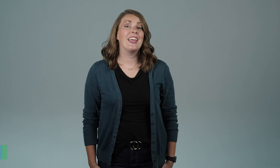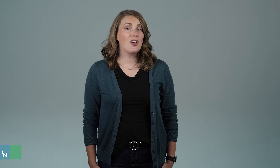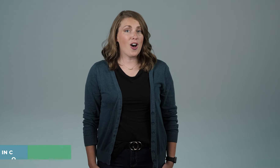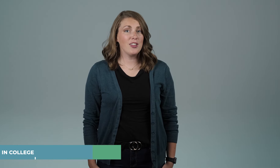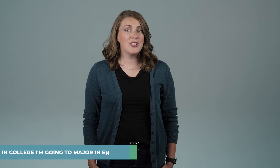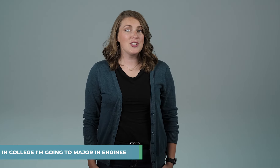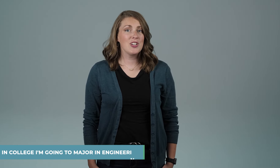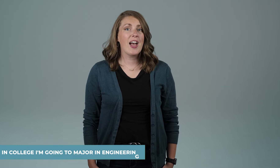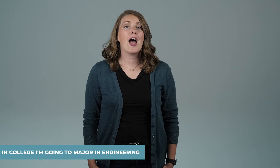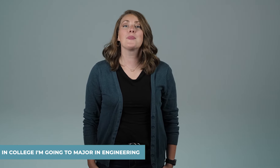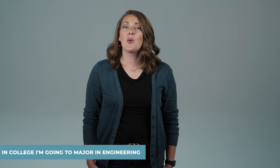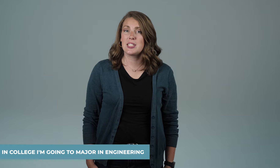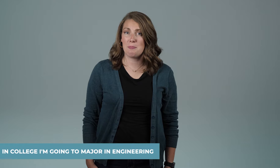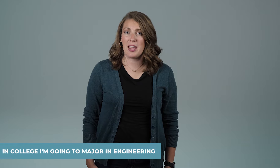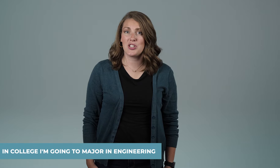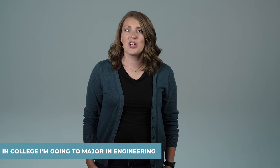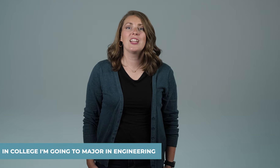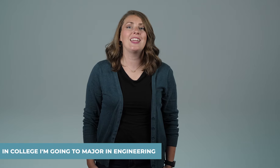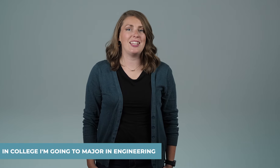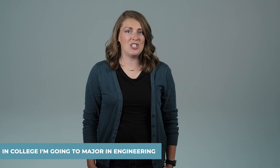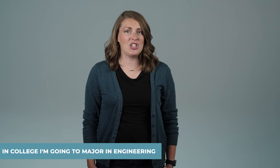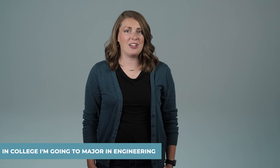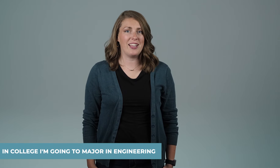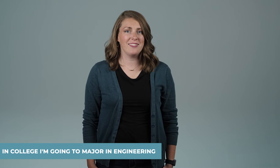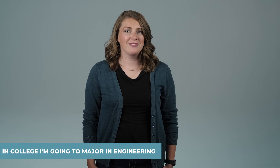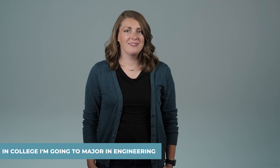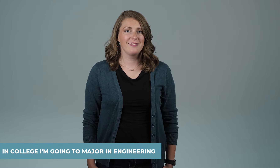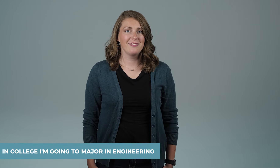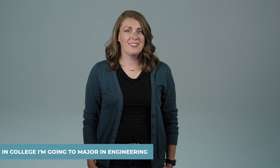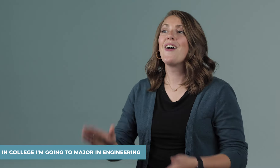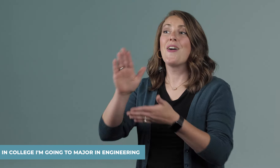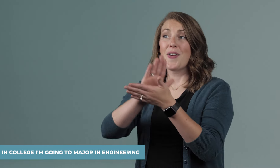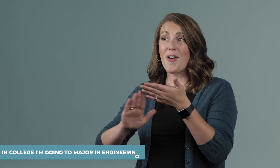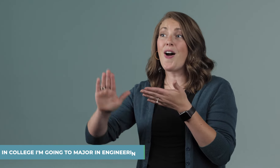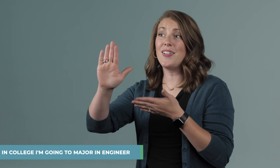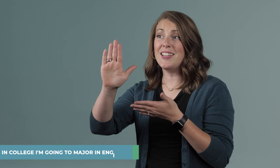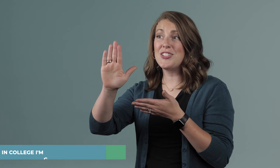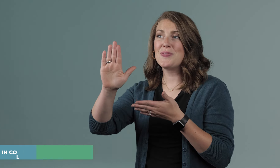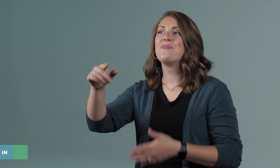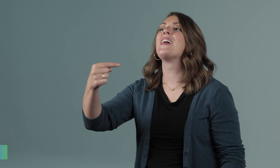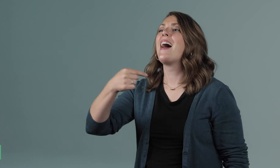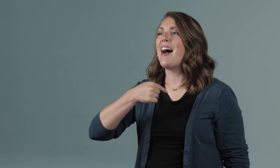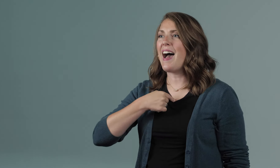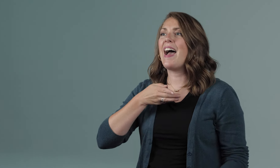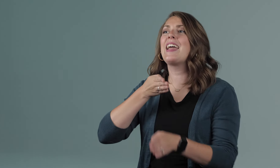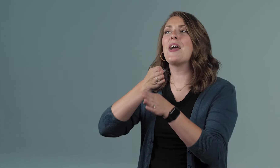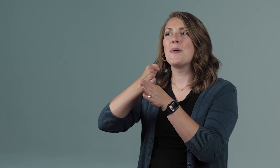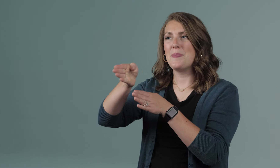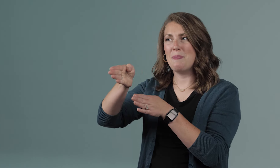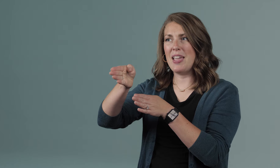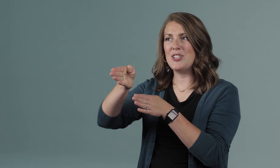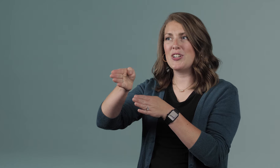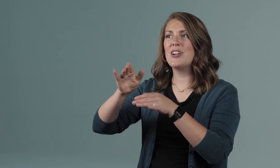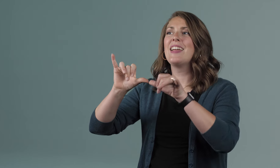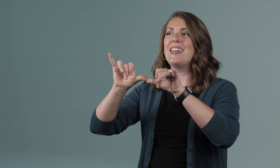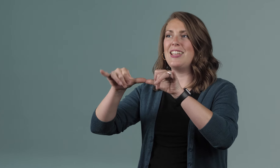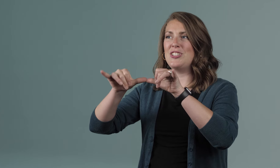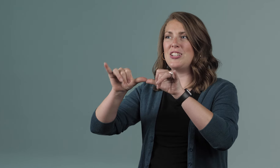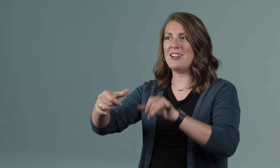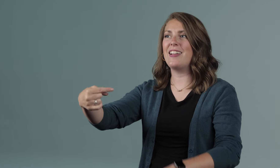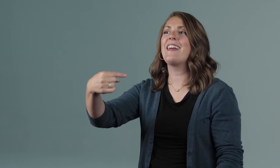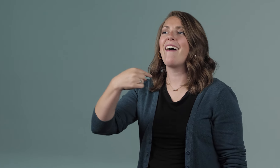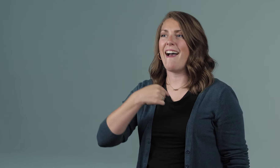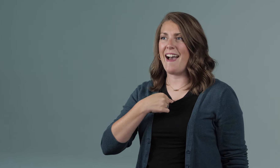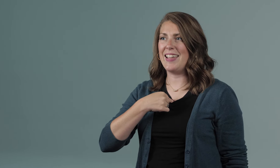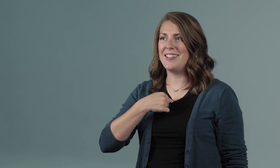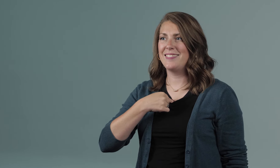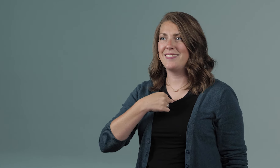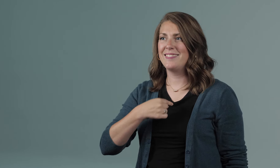In college I'm going to major in engineering. COLLEGE I MAJOR ENGINEERING I.